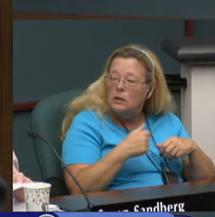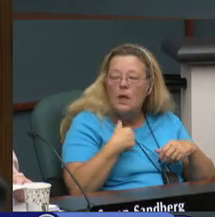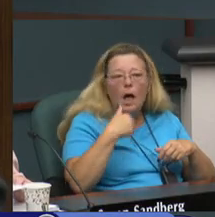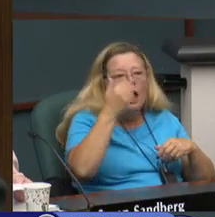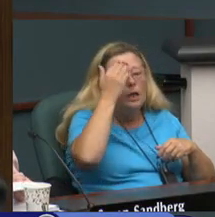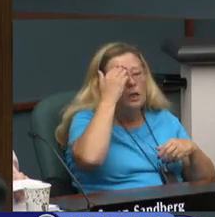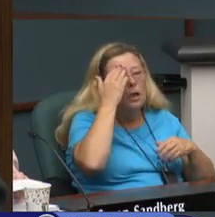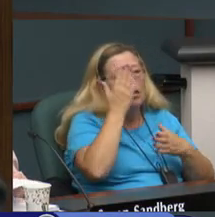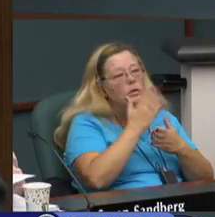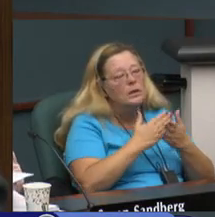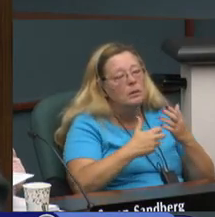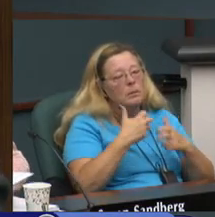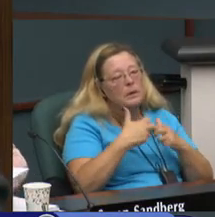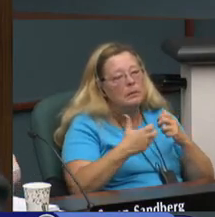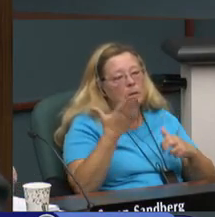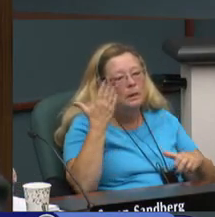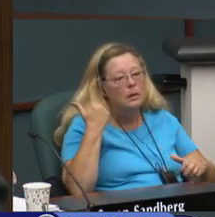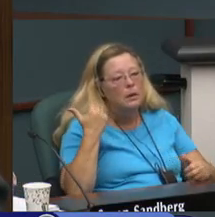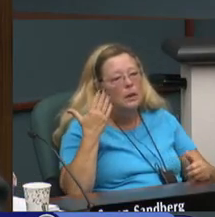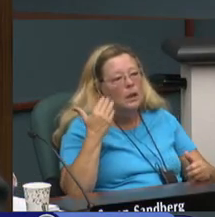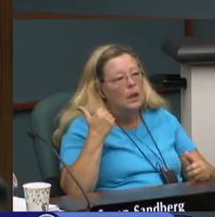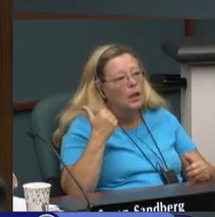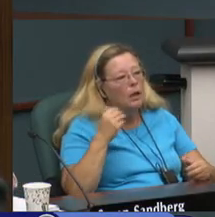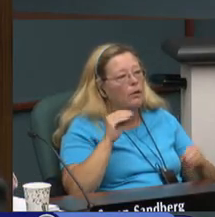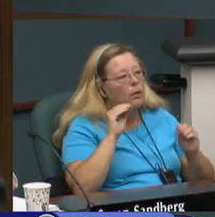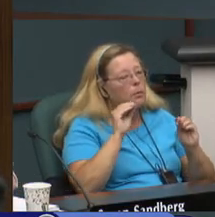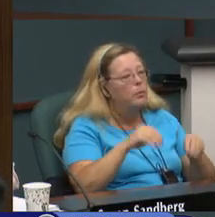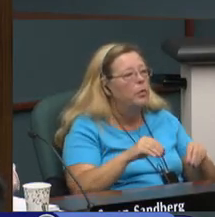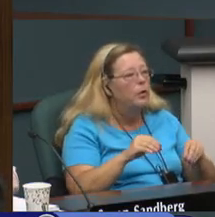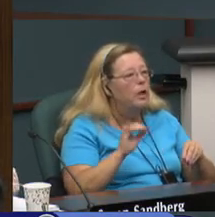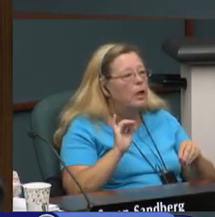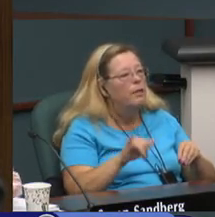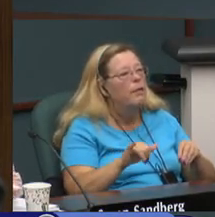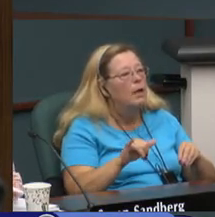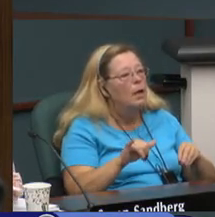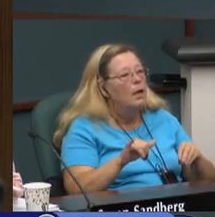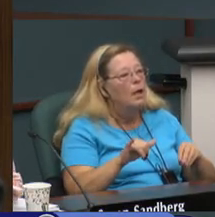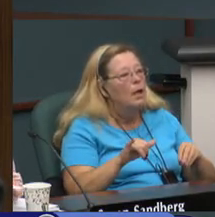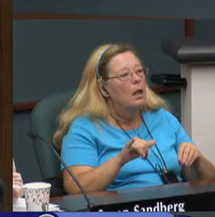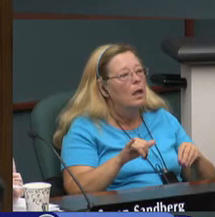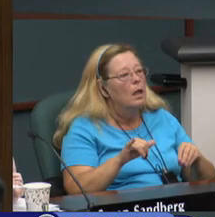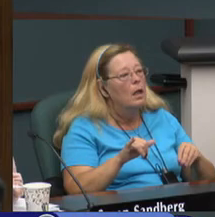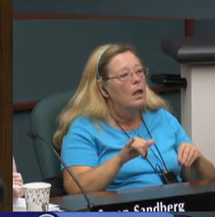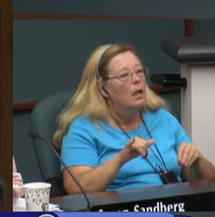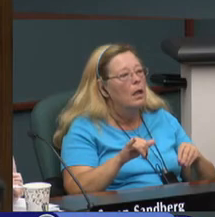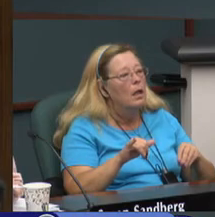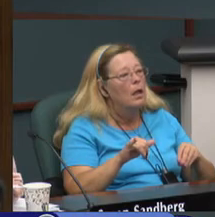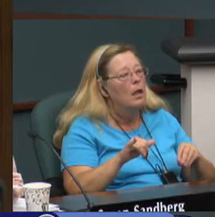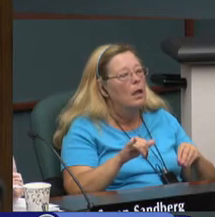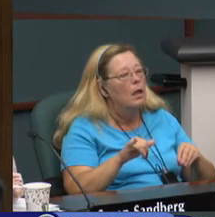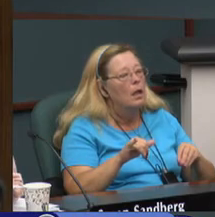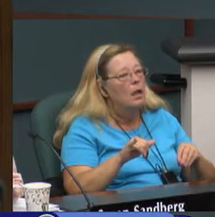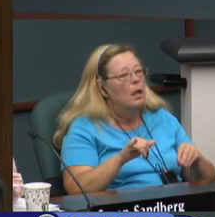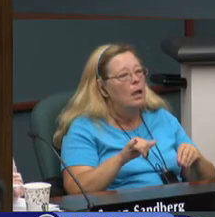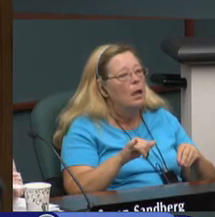the past with the implementation of this that these say initially the desired